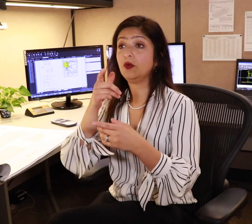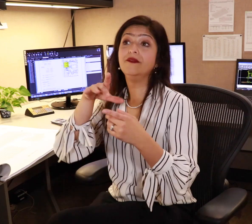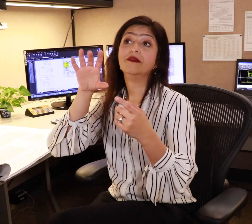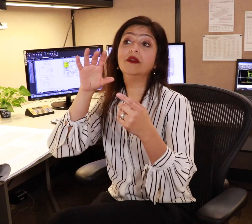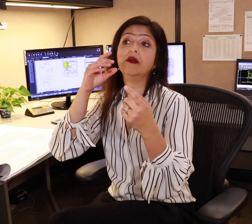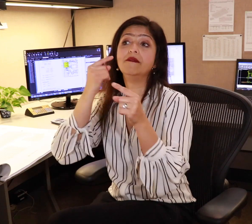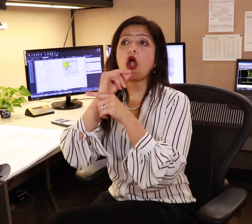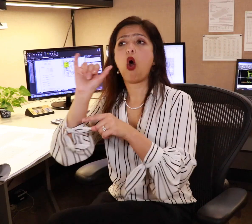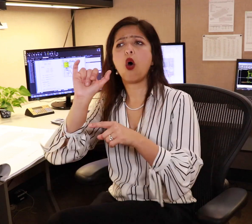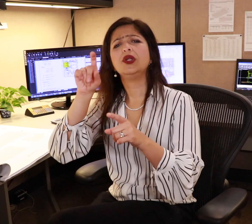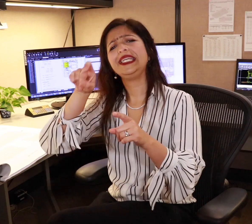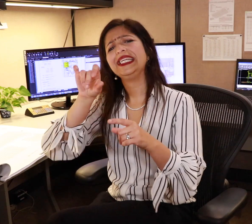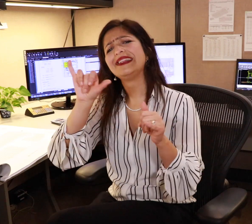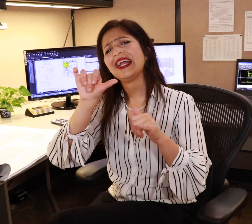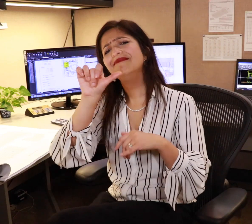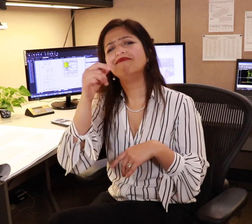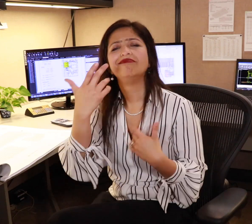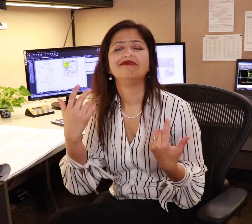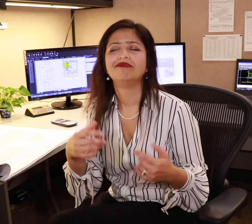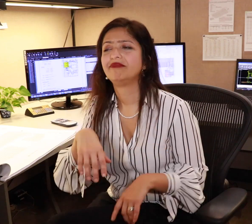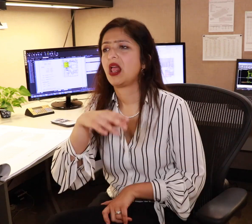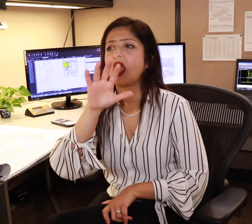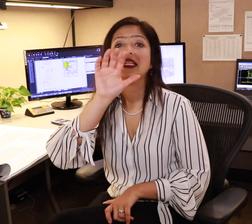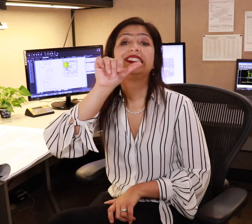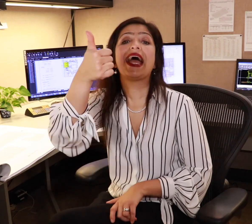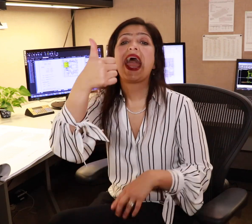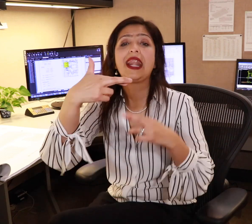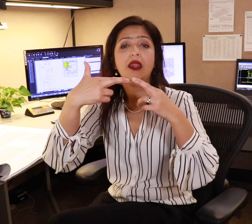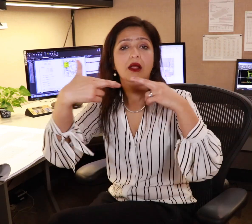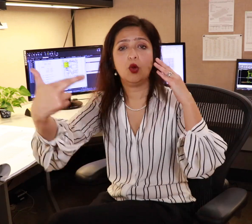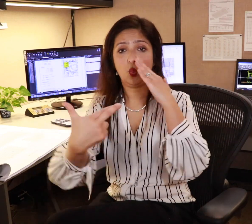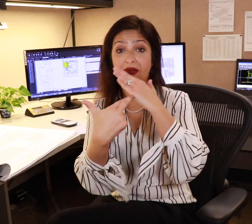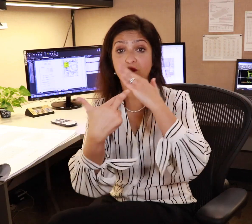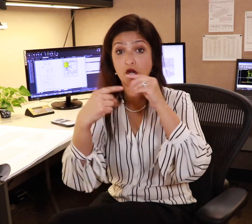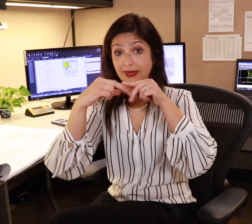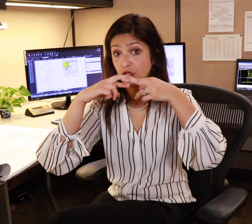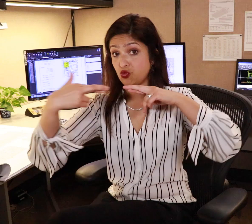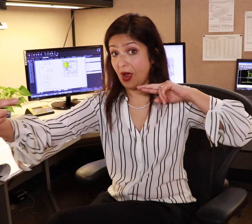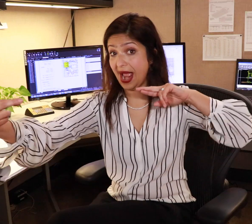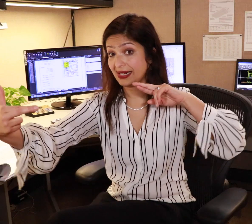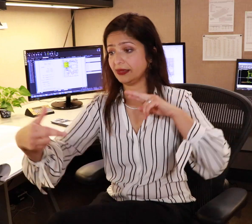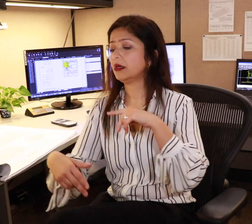and figure out we need 10 reinforcement strands.